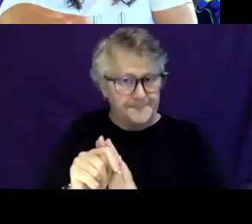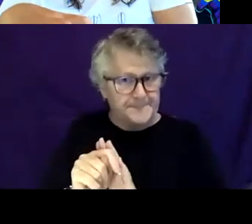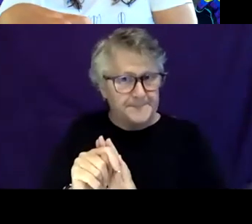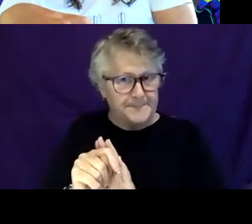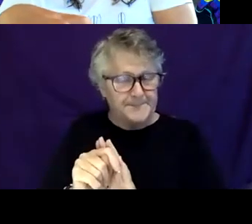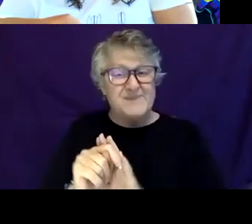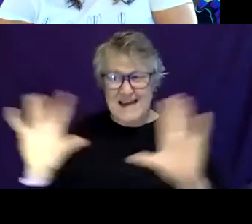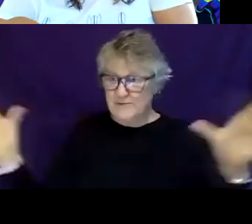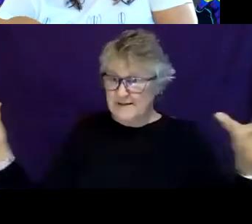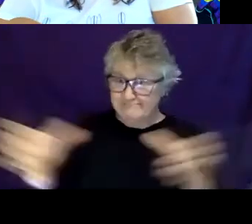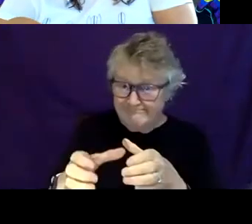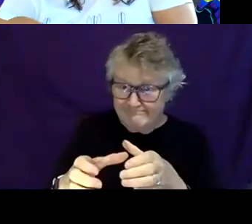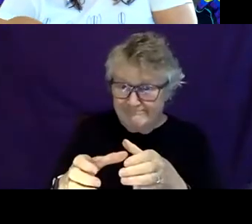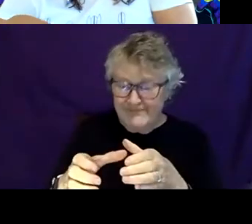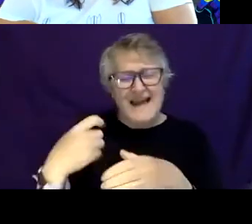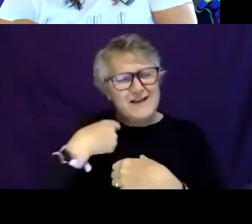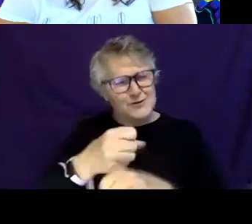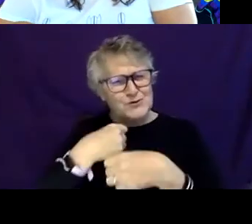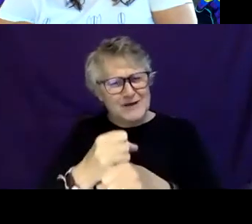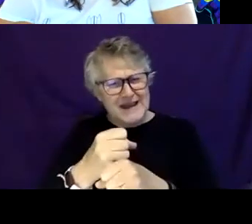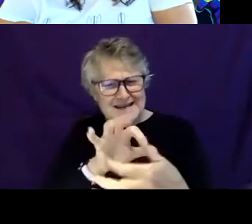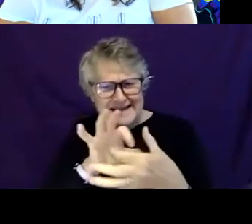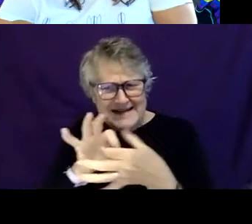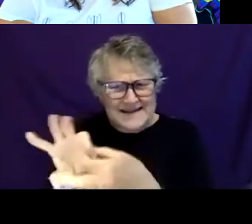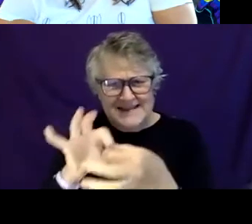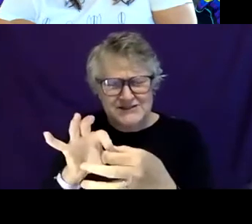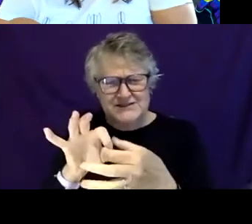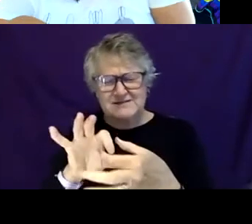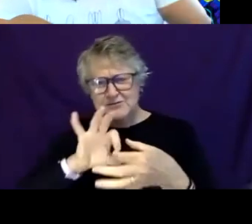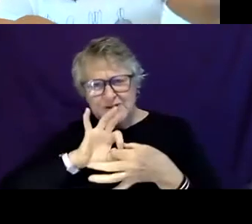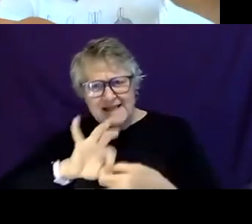created a connection, a relationship